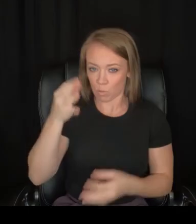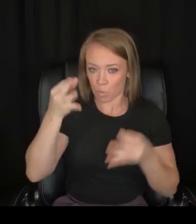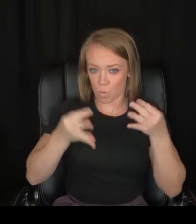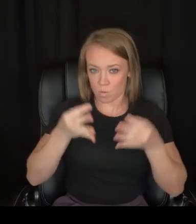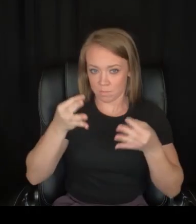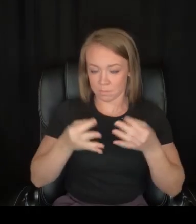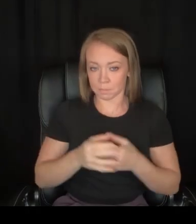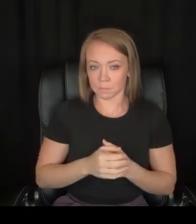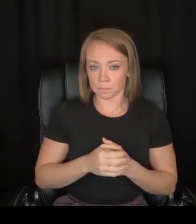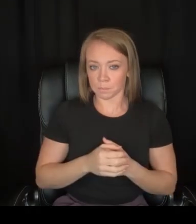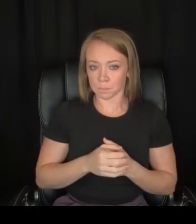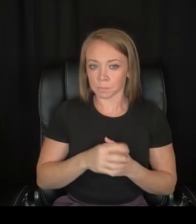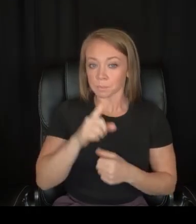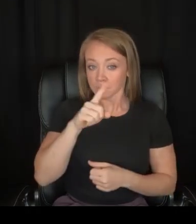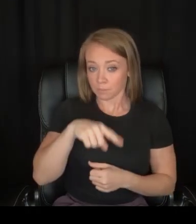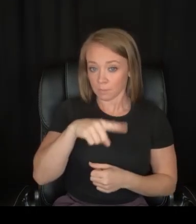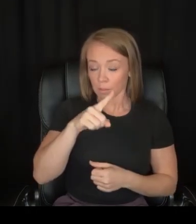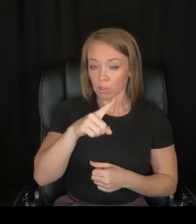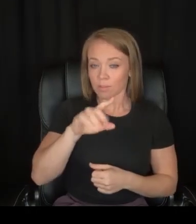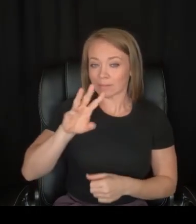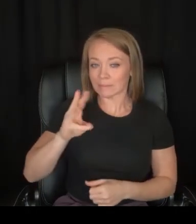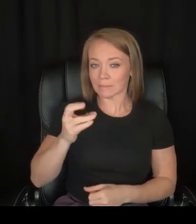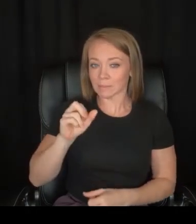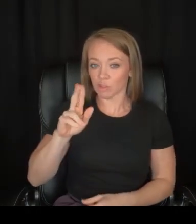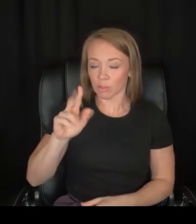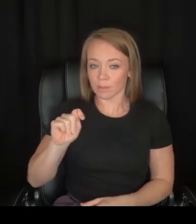So here is a 6th Circuit unique needs test.